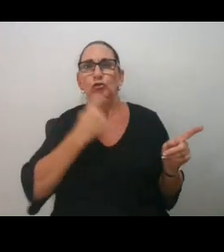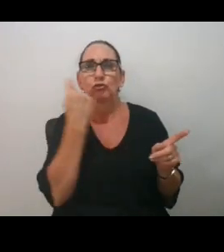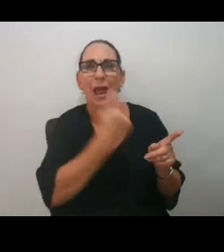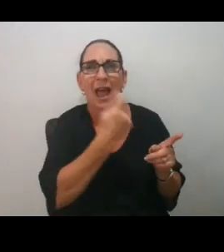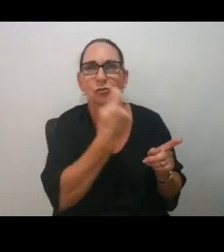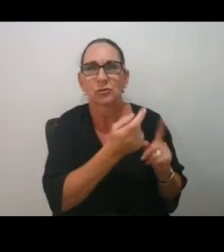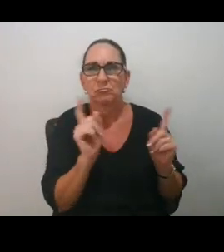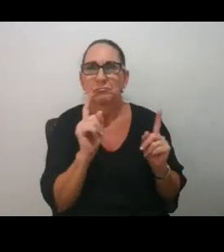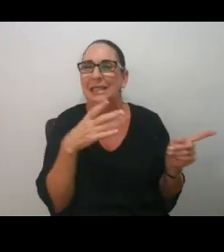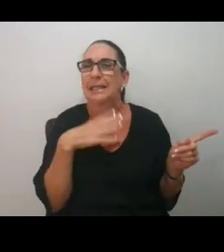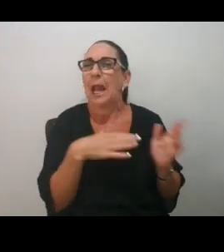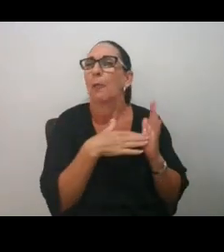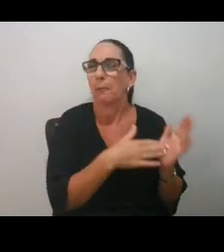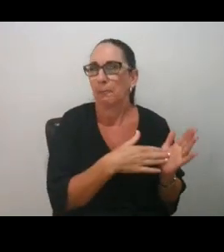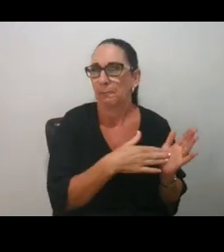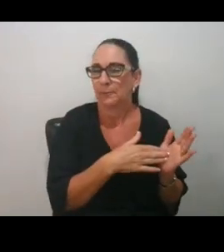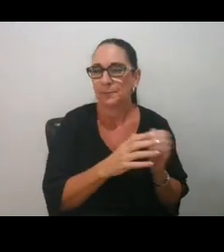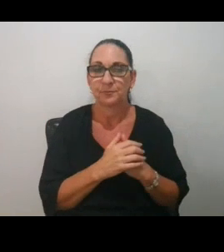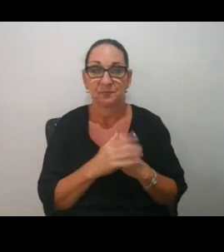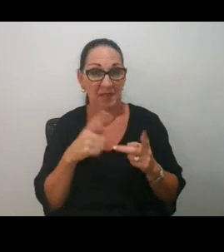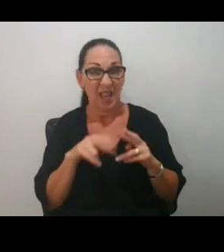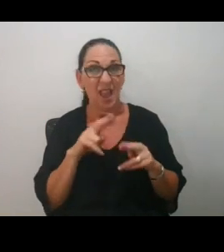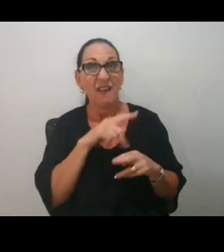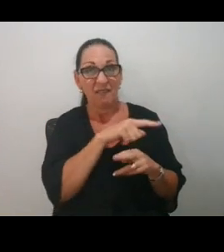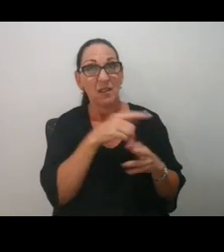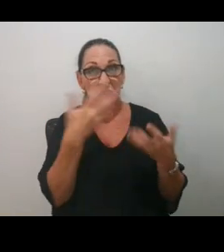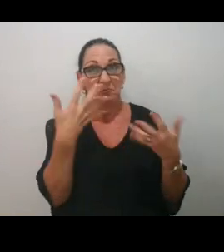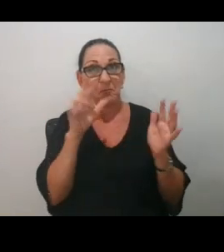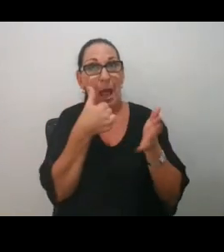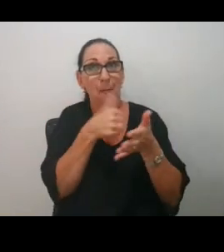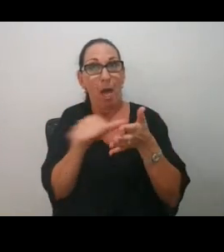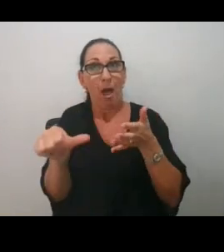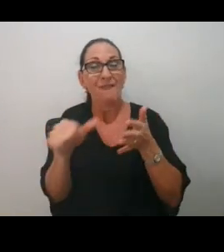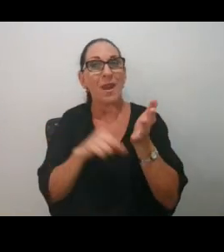is an application for legal aid it will involve a merits test and a means test the merits test